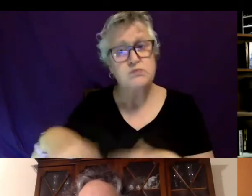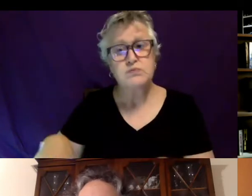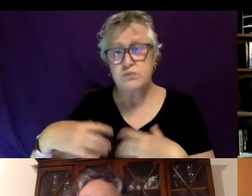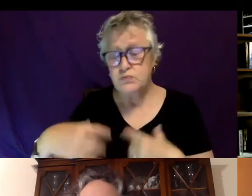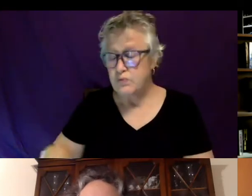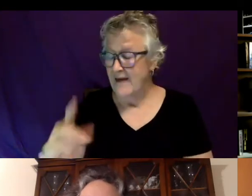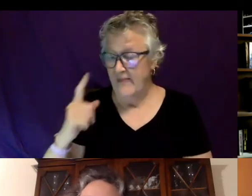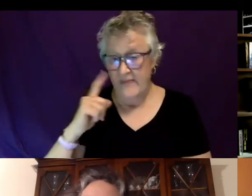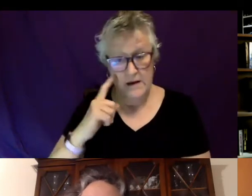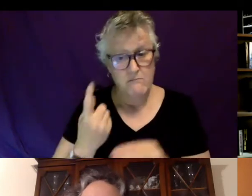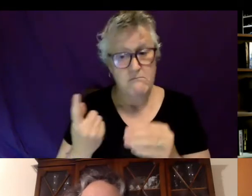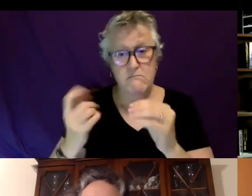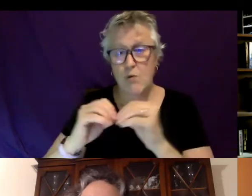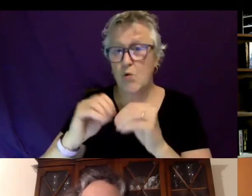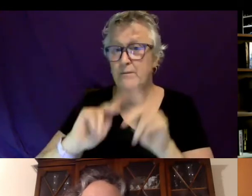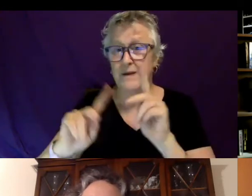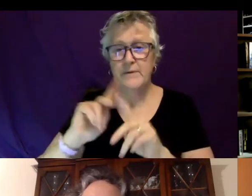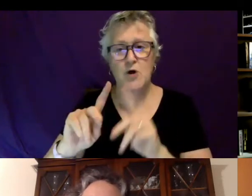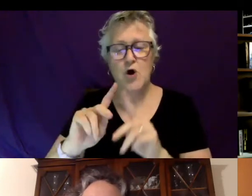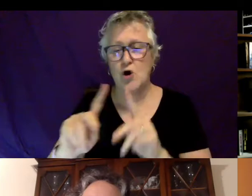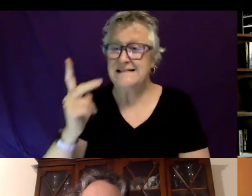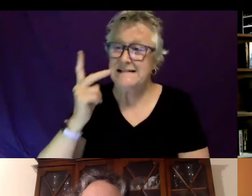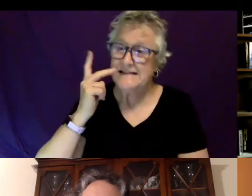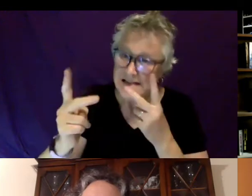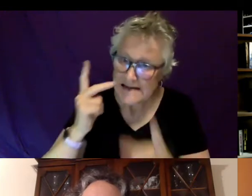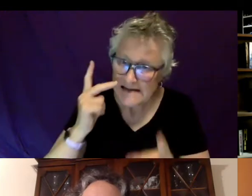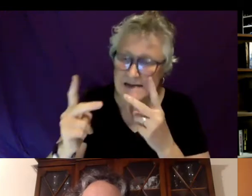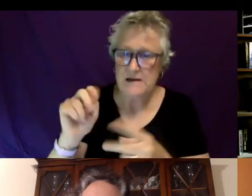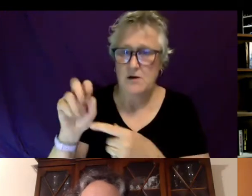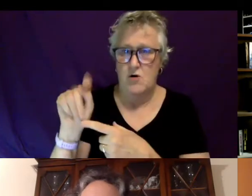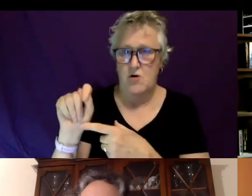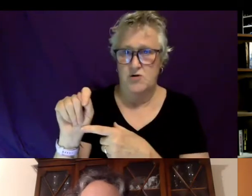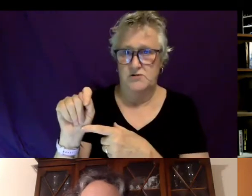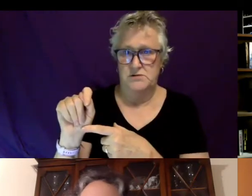I think people, through social media, get to share a lot of art.